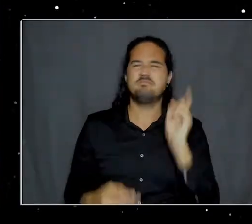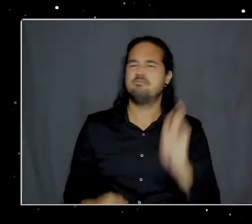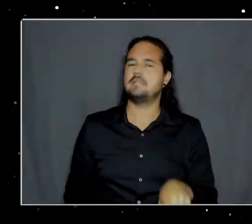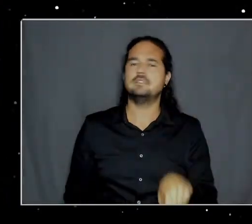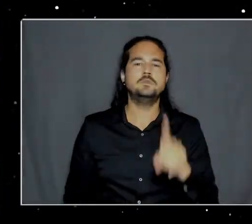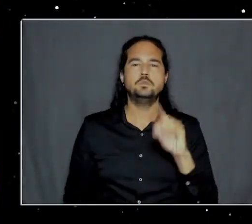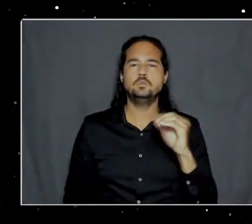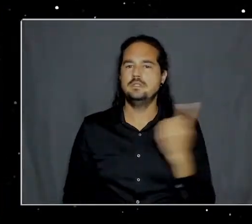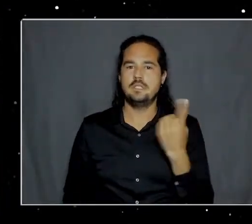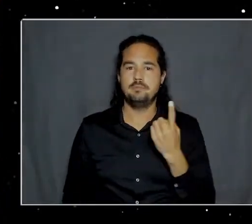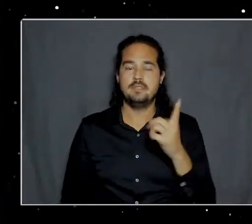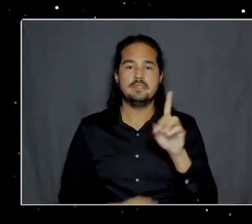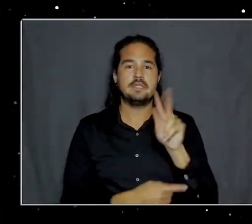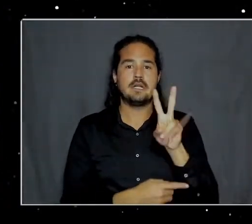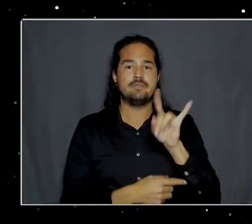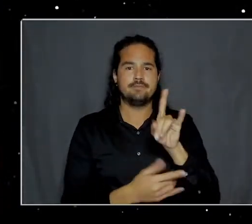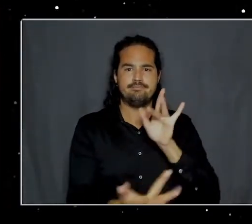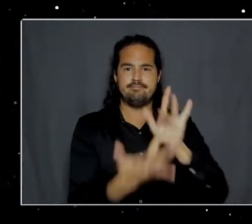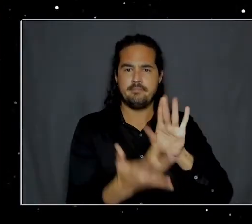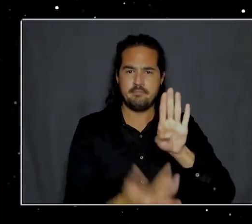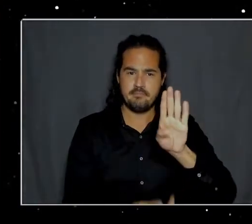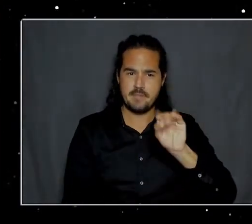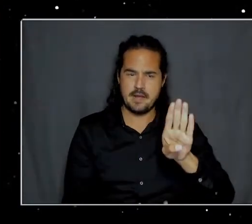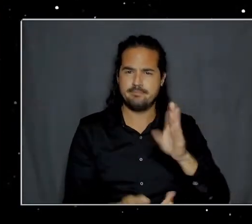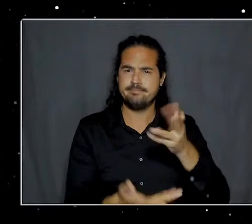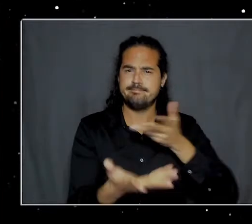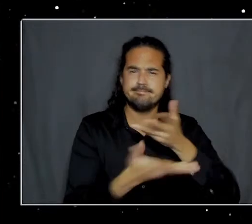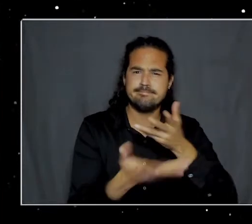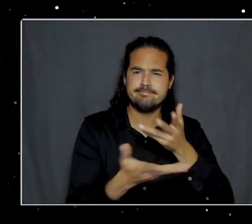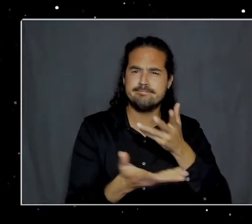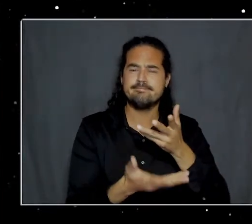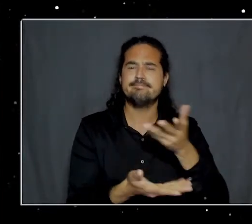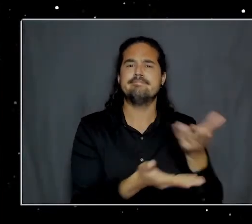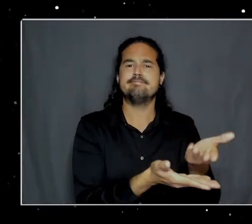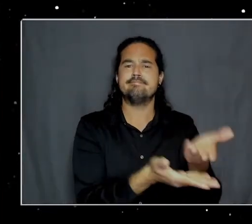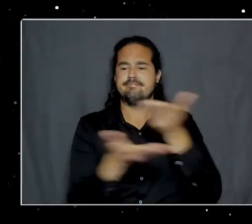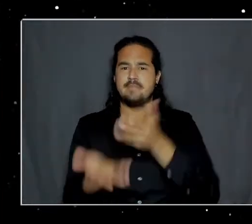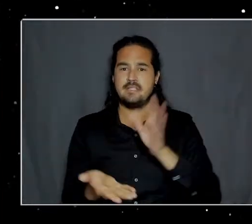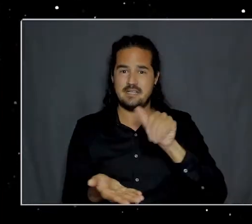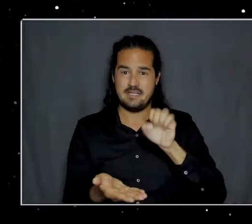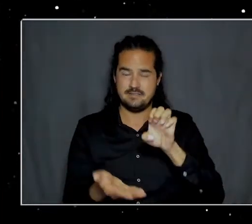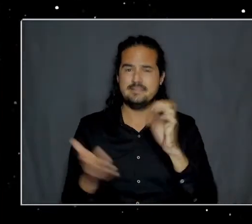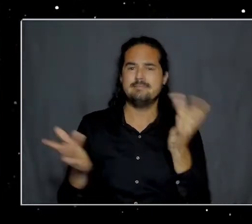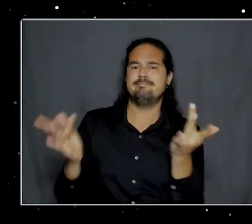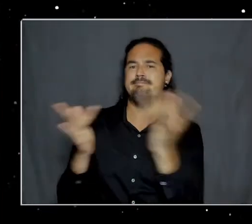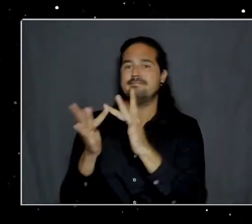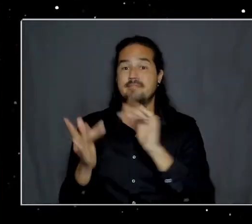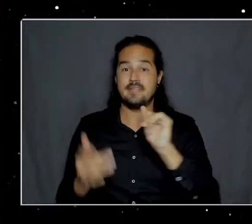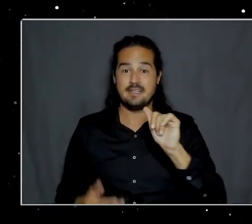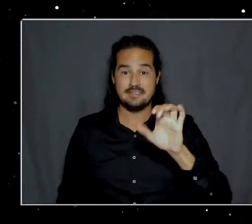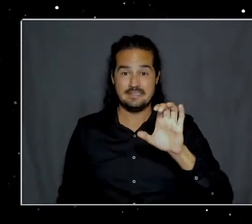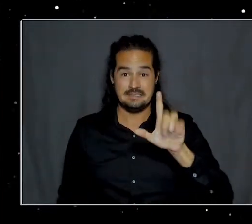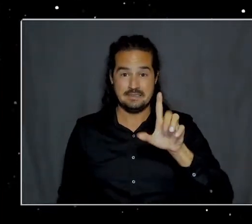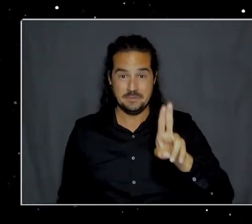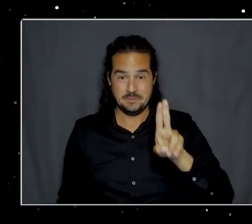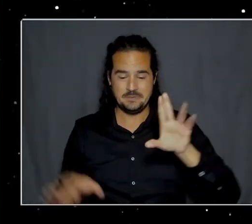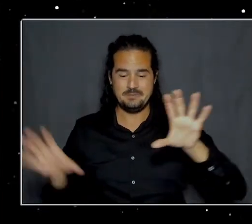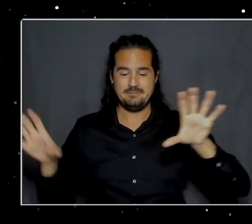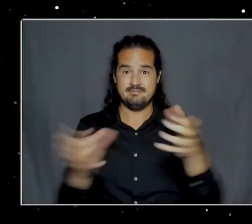NEEDED TO BE DONE. AND HE REACHED OUT TO BOB AND TALKED ABOUT BRINGING A CASE. AND TOGETHER THEY REACHED OUT TO